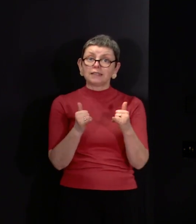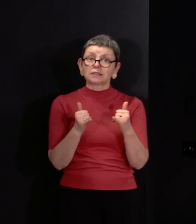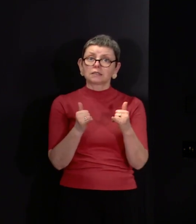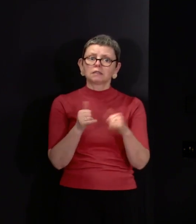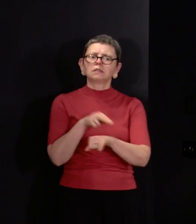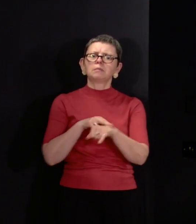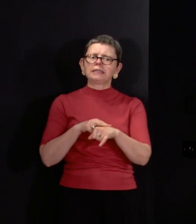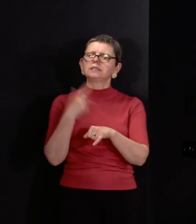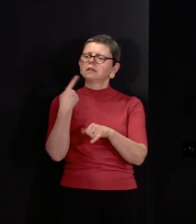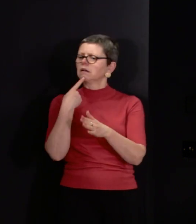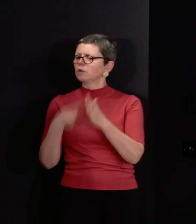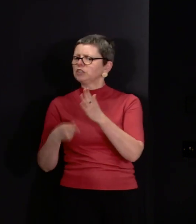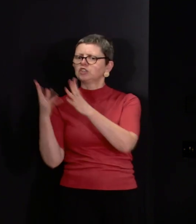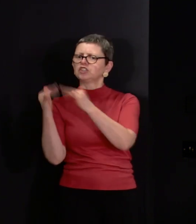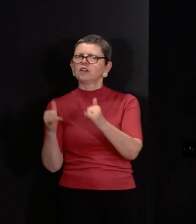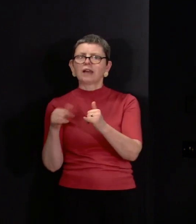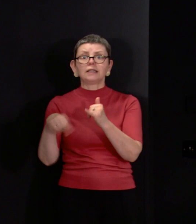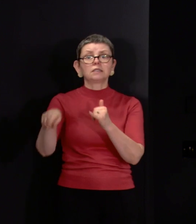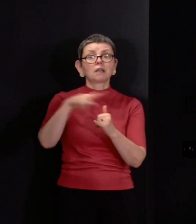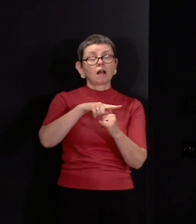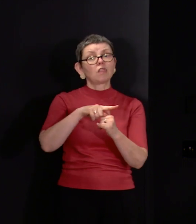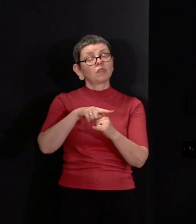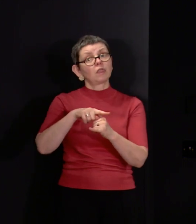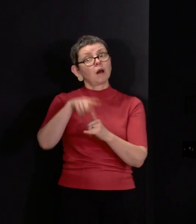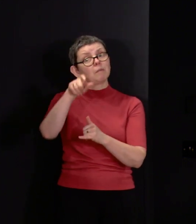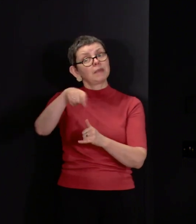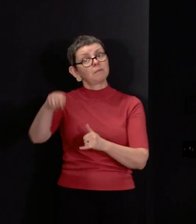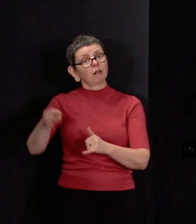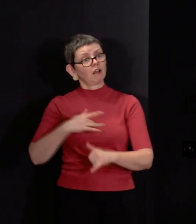Police Authority that public confidence in policing in Scotland remains solid